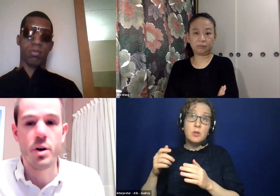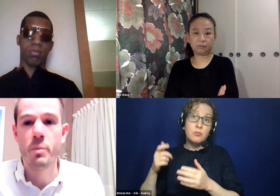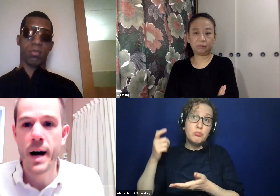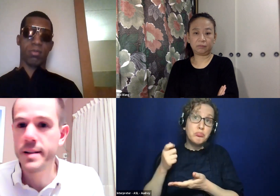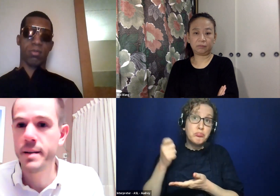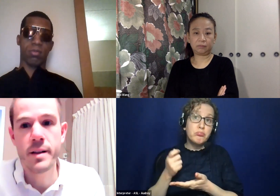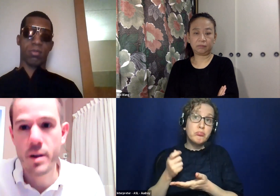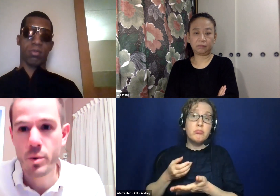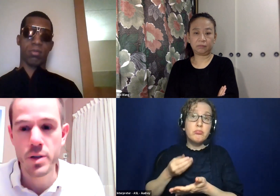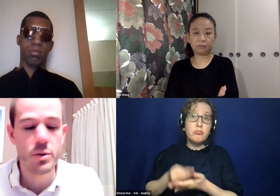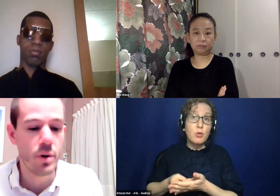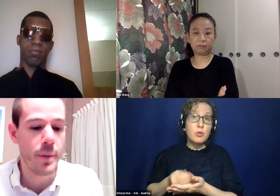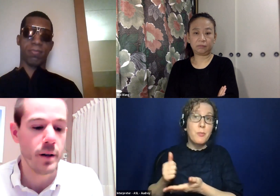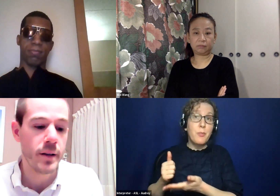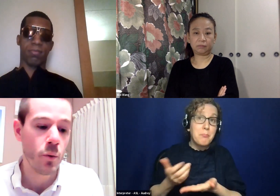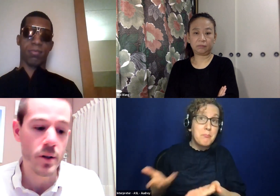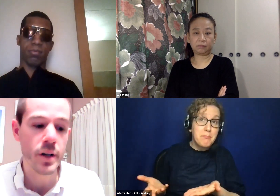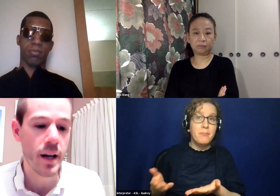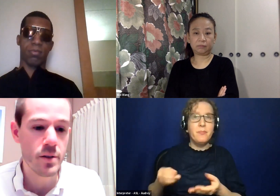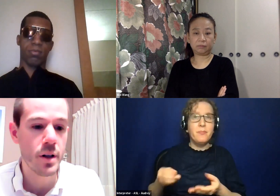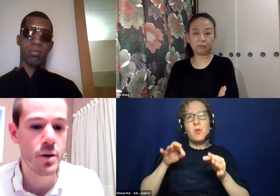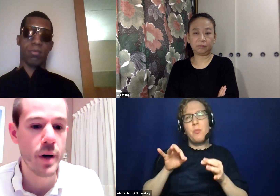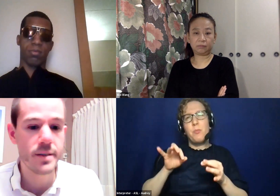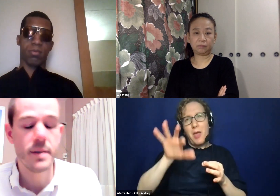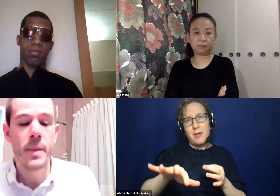so money is something you'll need to worry about. Then once you get into the U.S.,